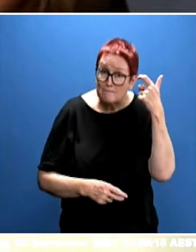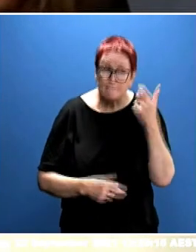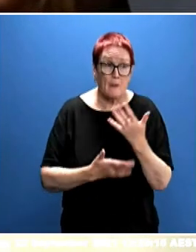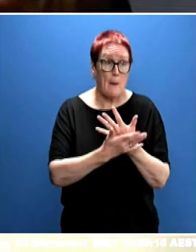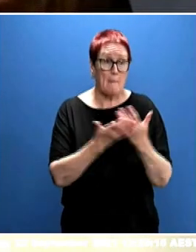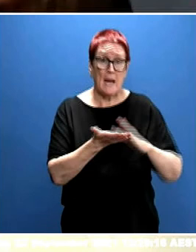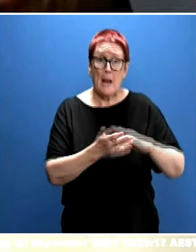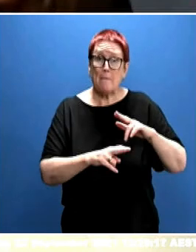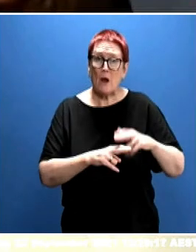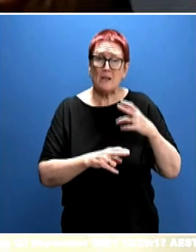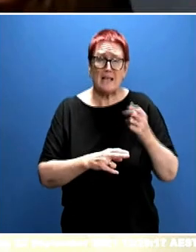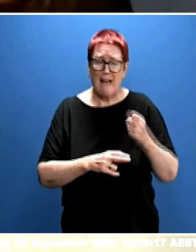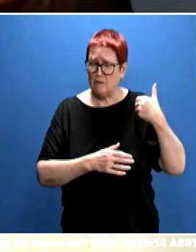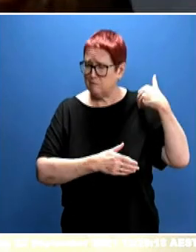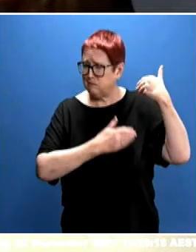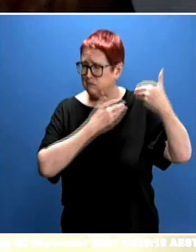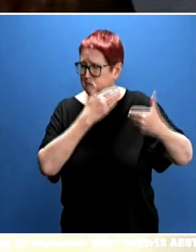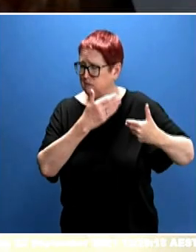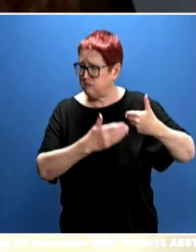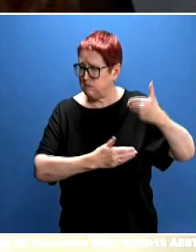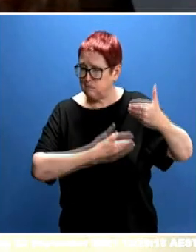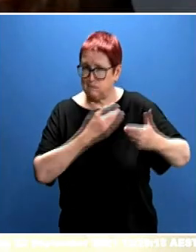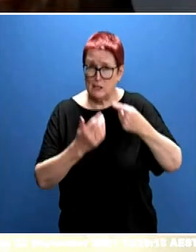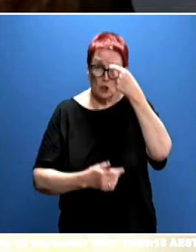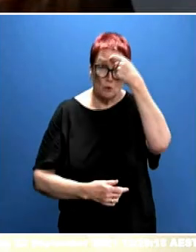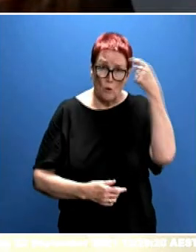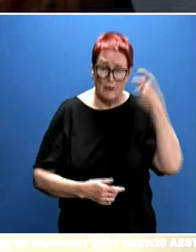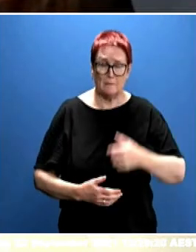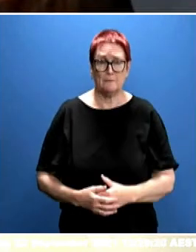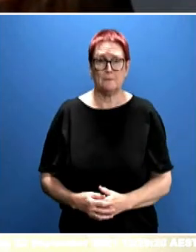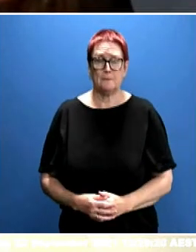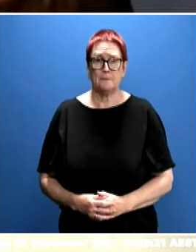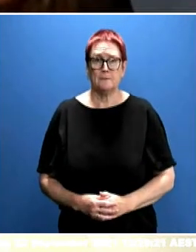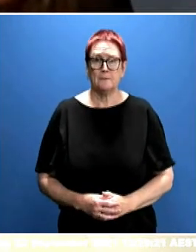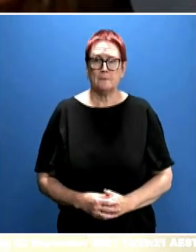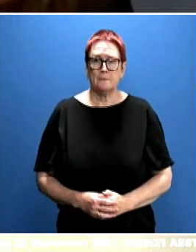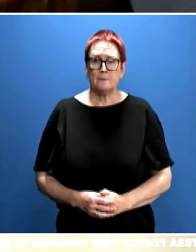and other trauma and complex needs themselves. I think it's not particularly complicated.